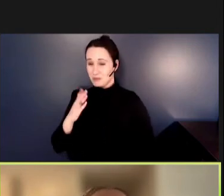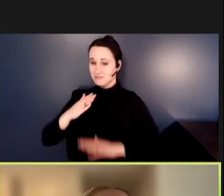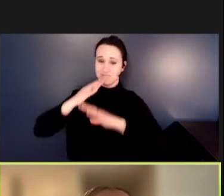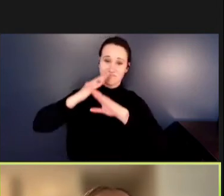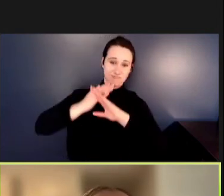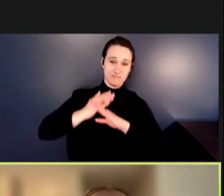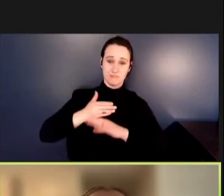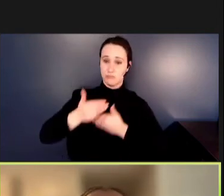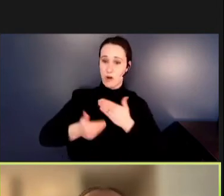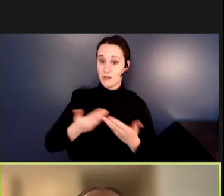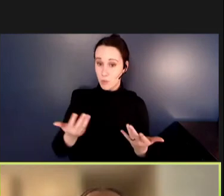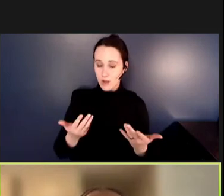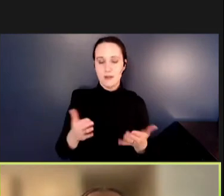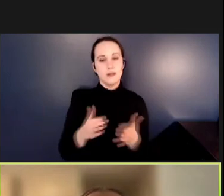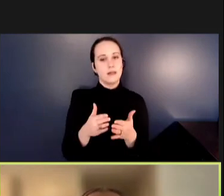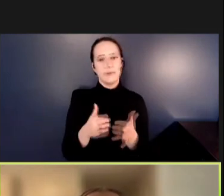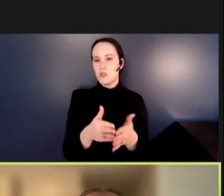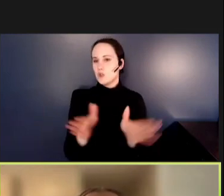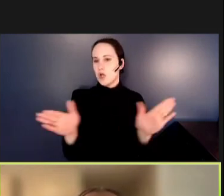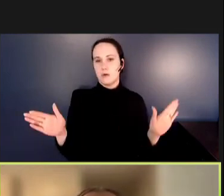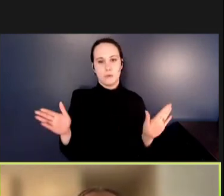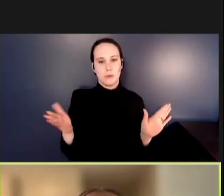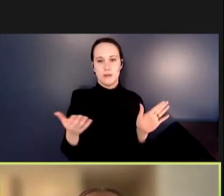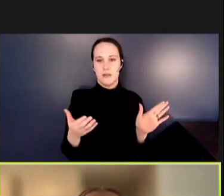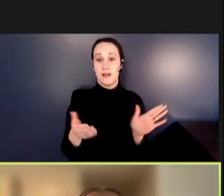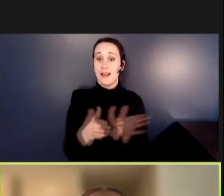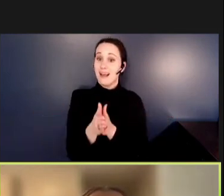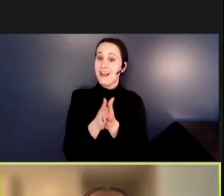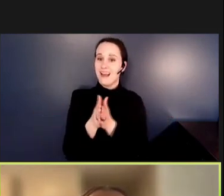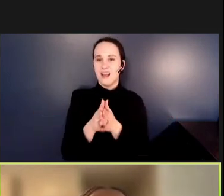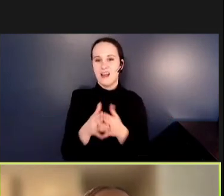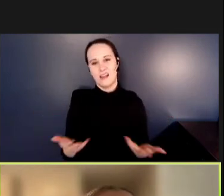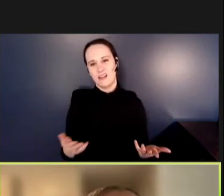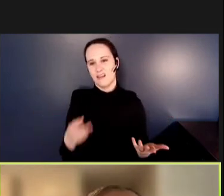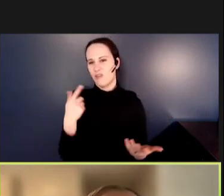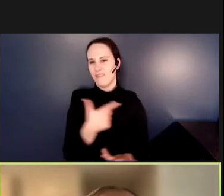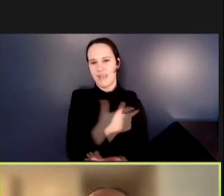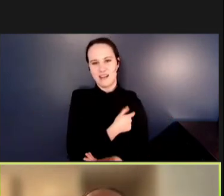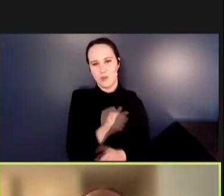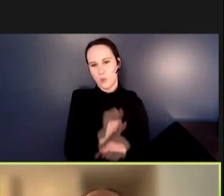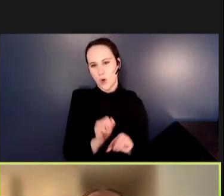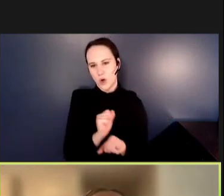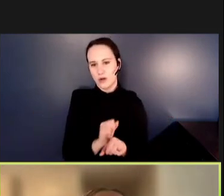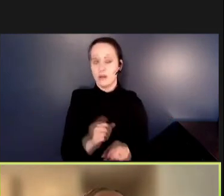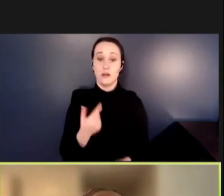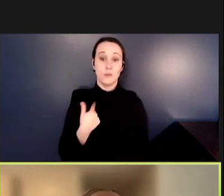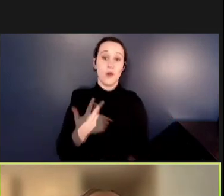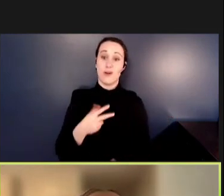a general lack of appetite for vaccine work. I mean, we've all seen the rise in anti-vaccine